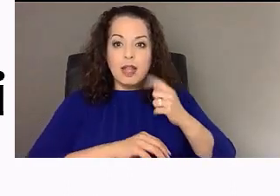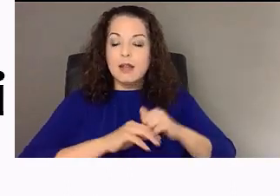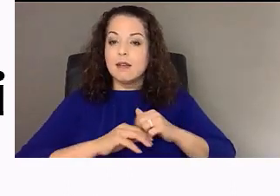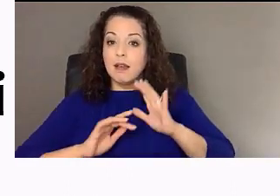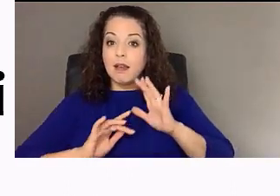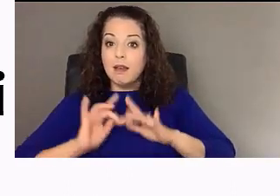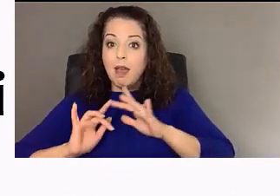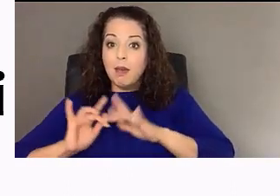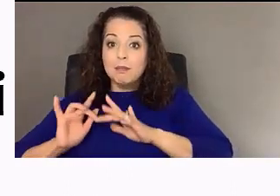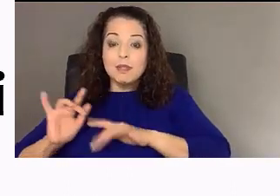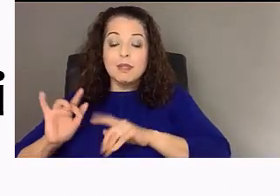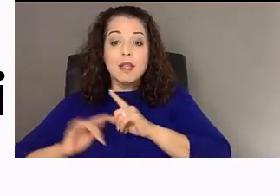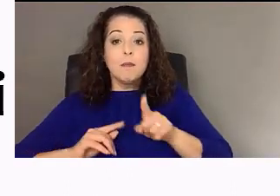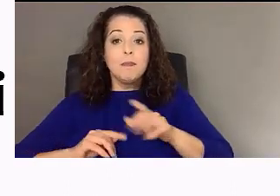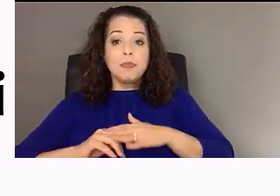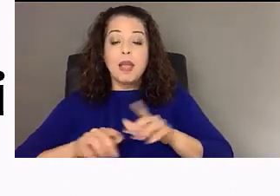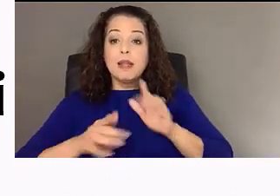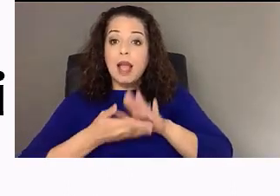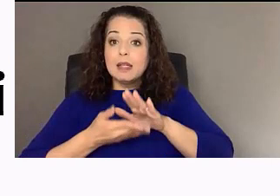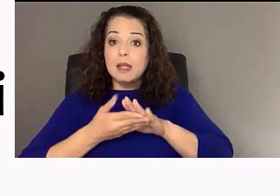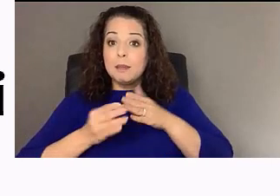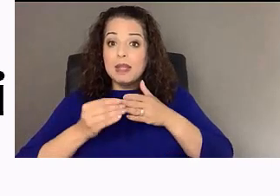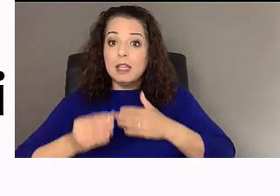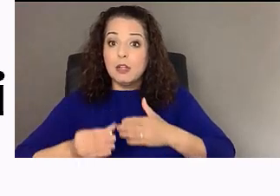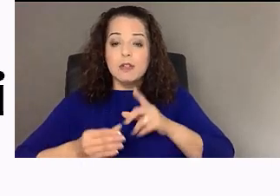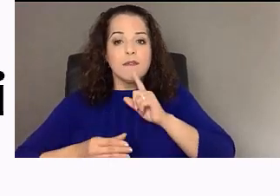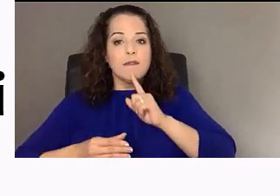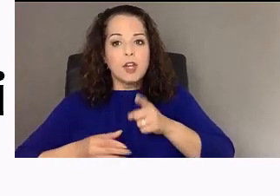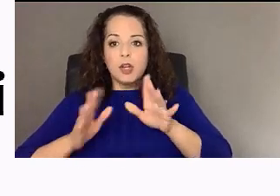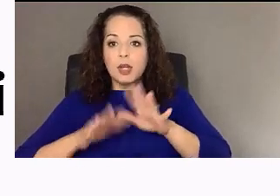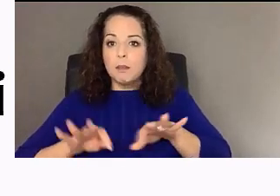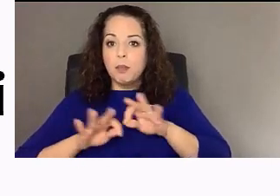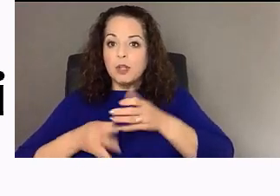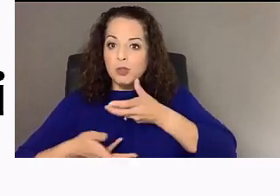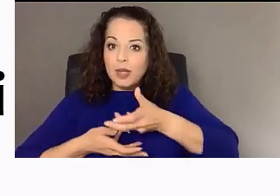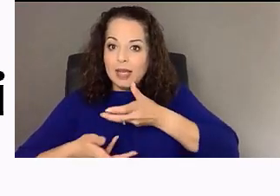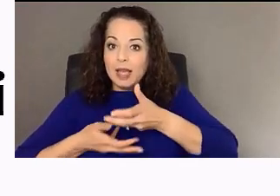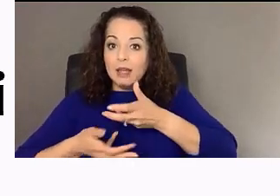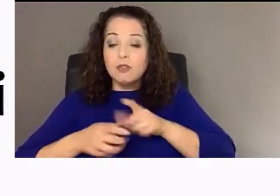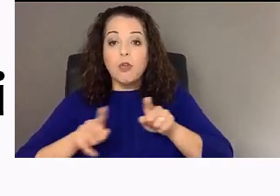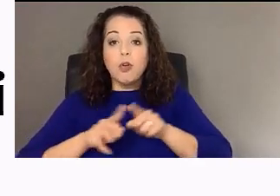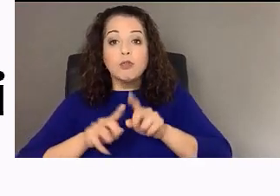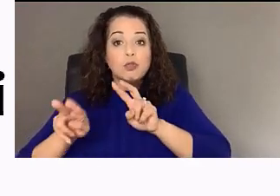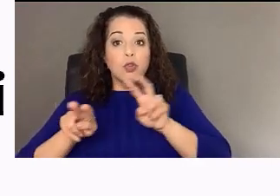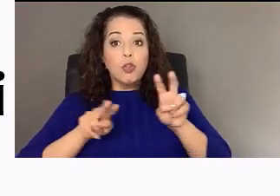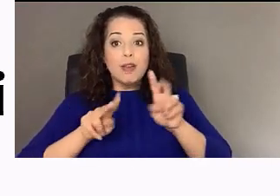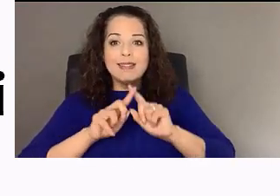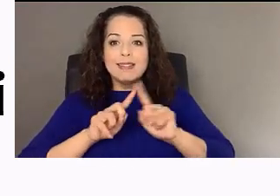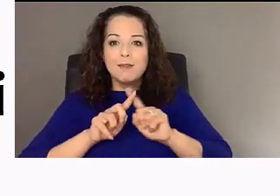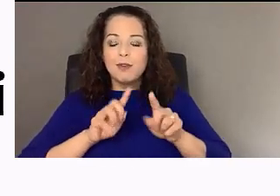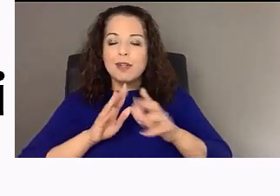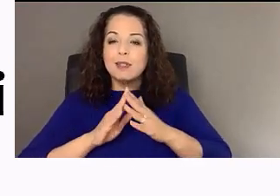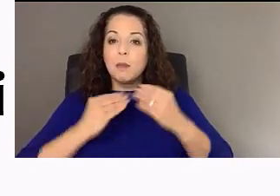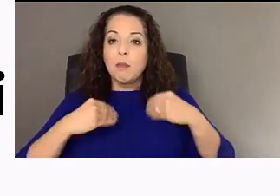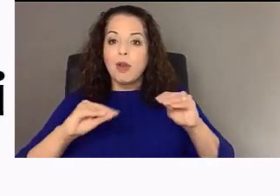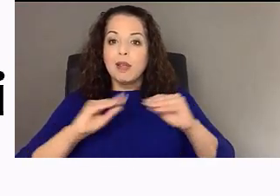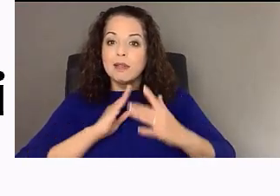very important to engage, as well as looking at those different market technologies, and the different markets that those technologies